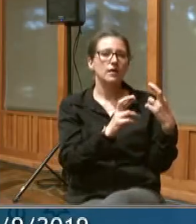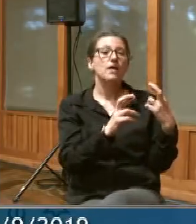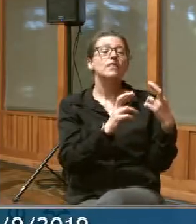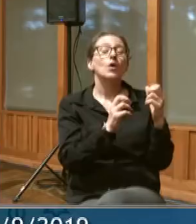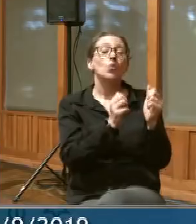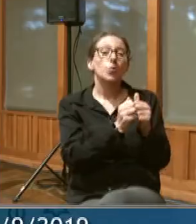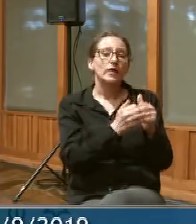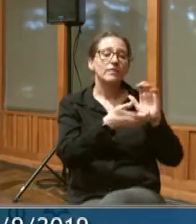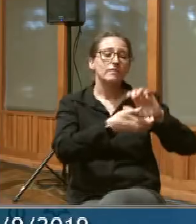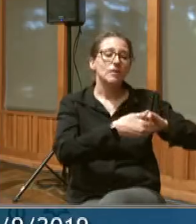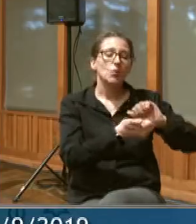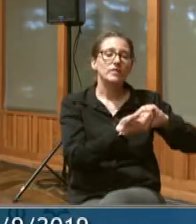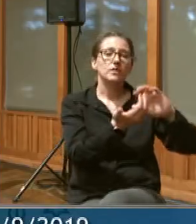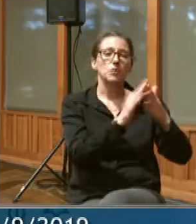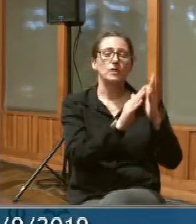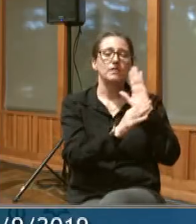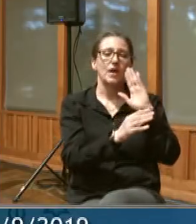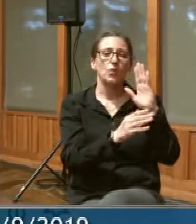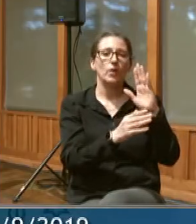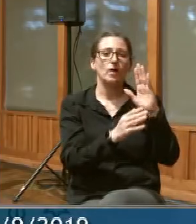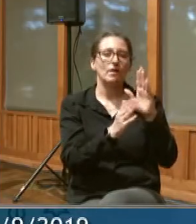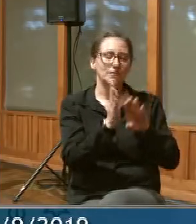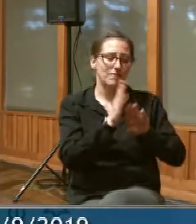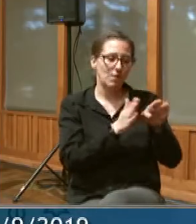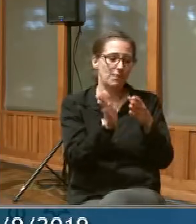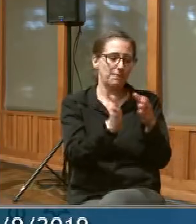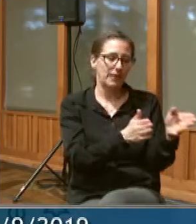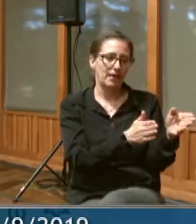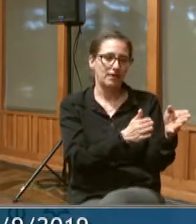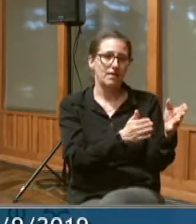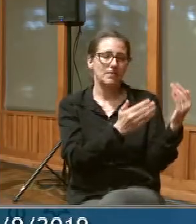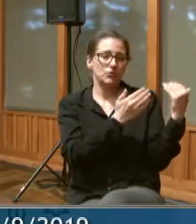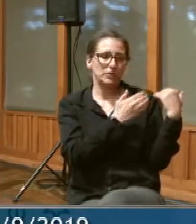FISH, AND I'M CONFIDENT WITH THE COMMUNITY THEY WILL CHART A